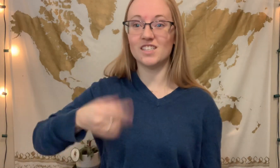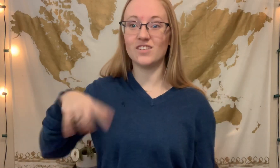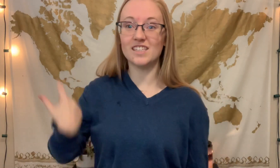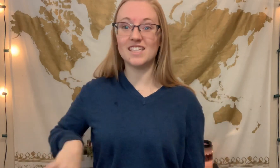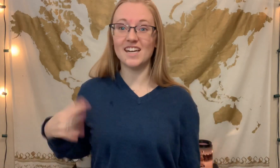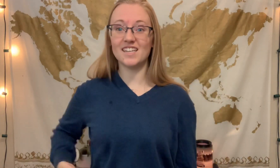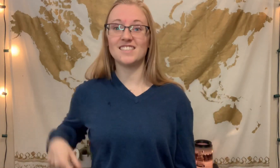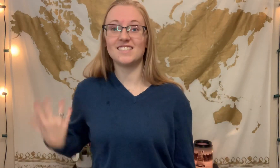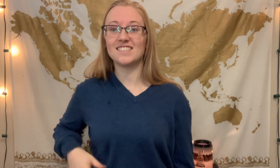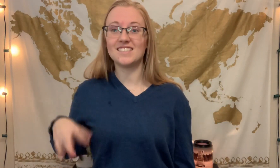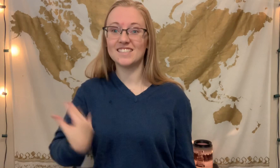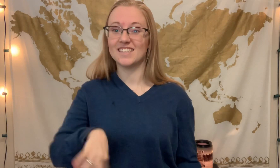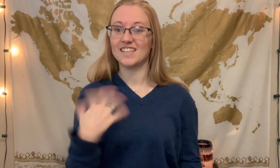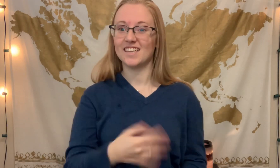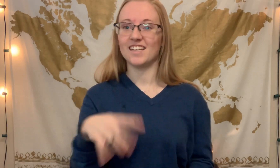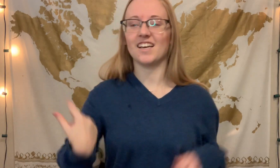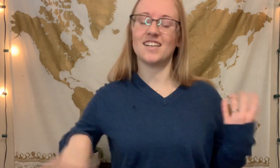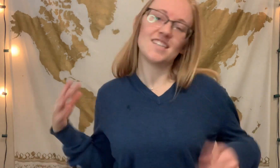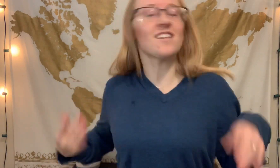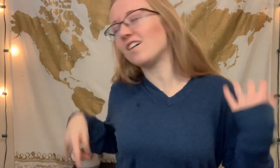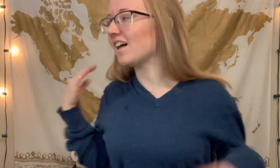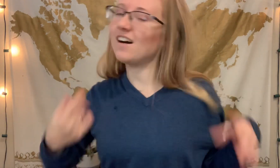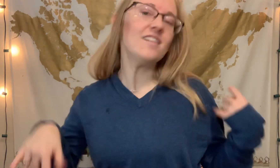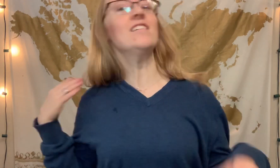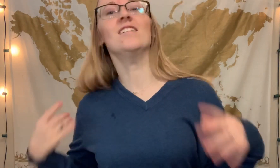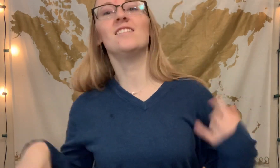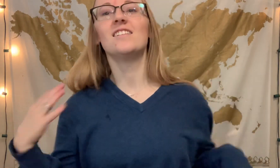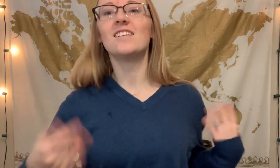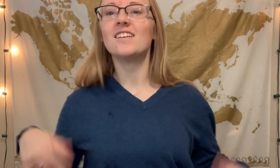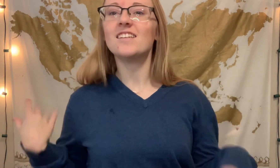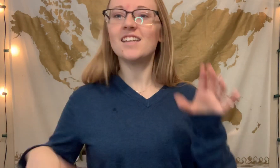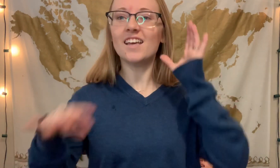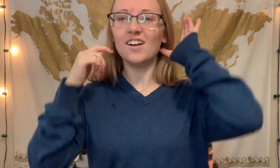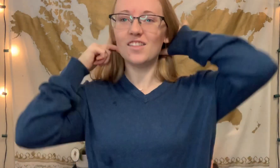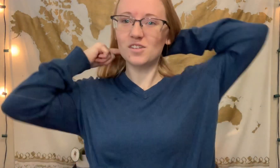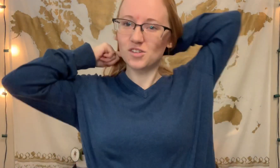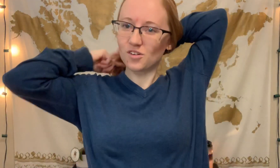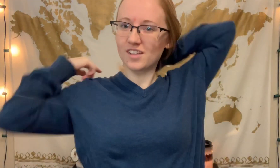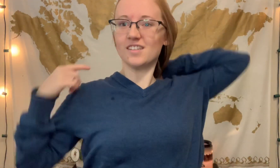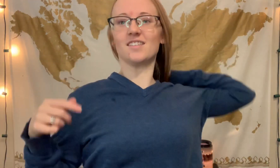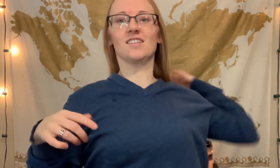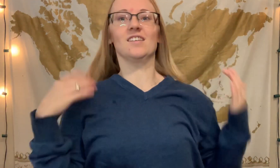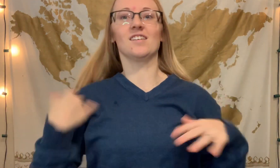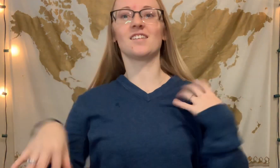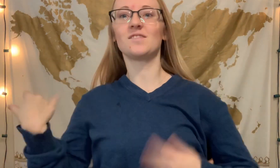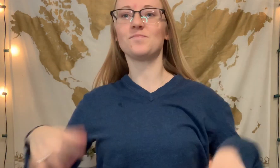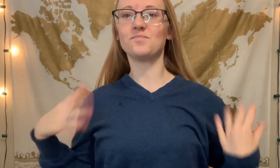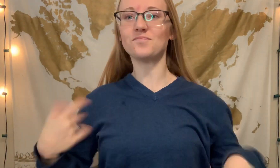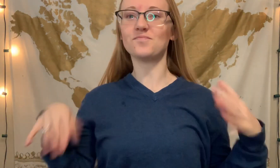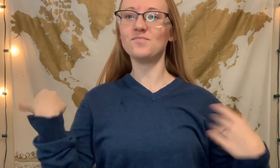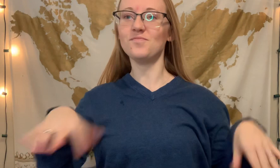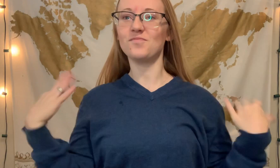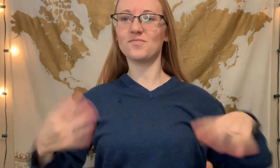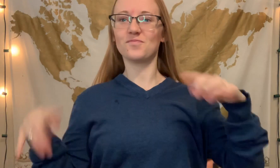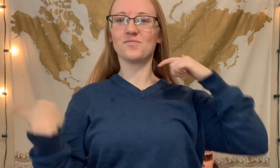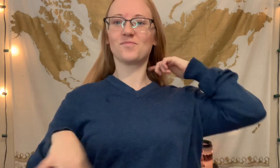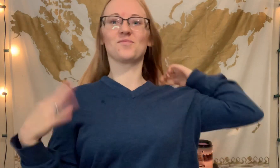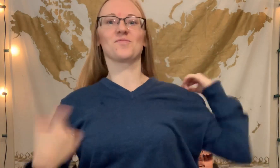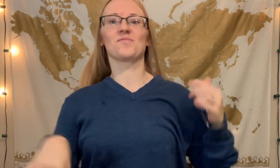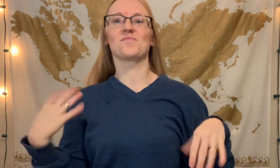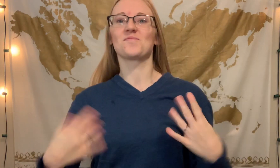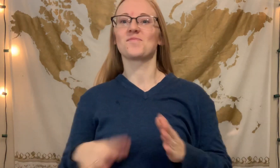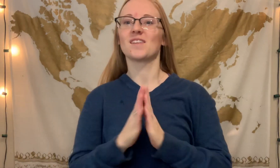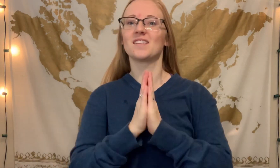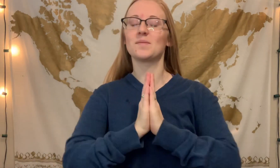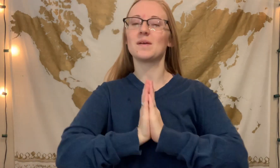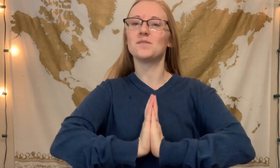wrist feeling tired. yeah! shake it all out, take care of those joints.Sometimes